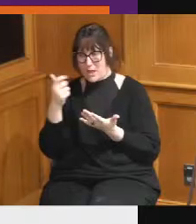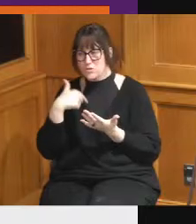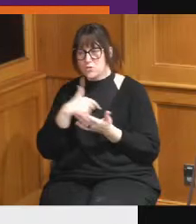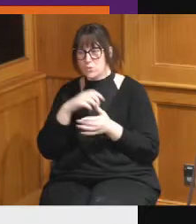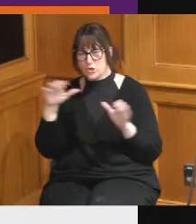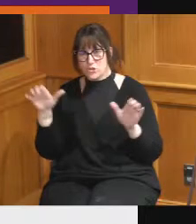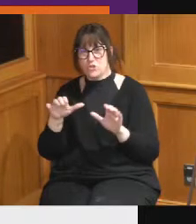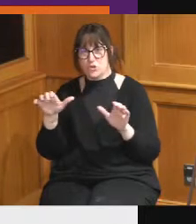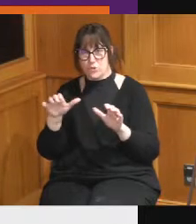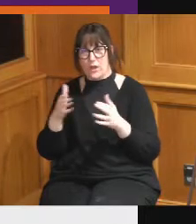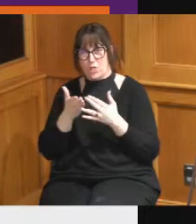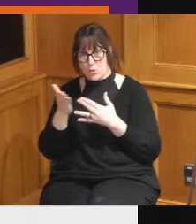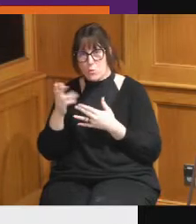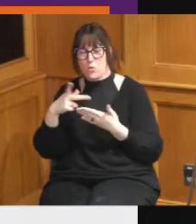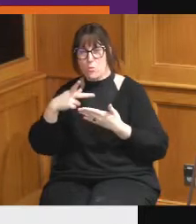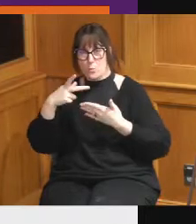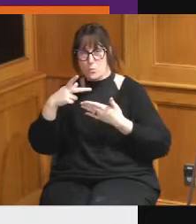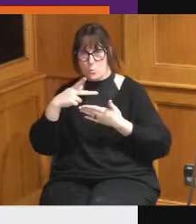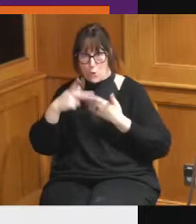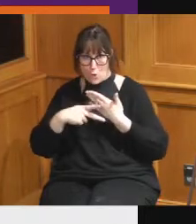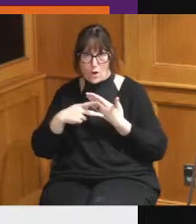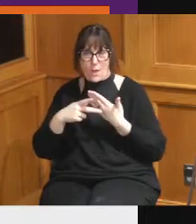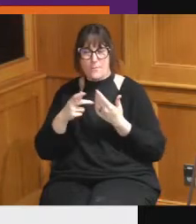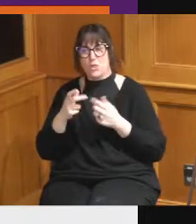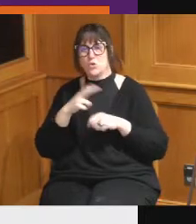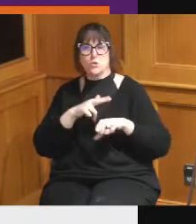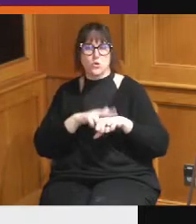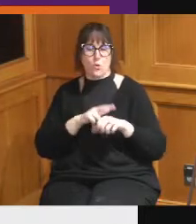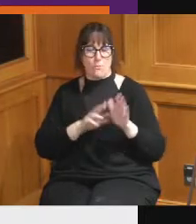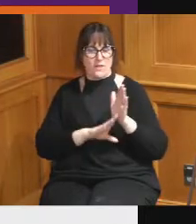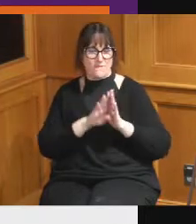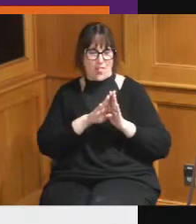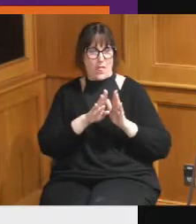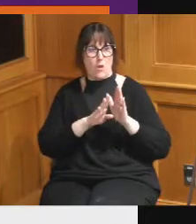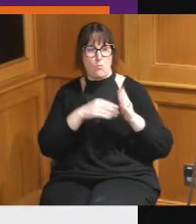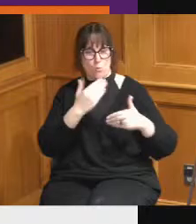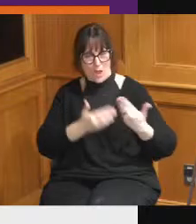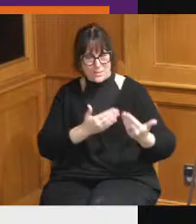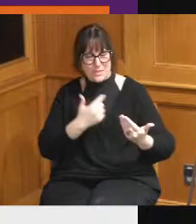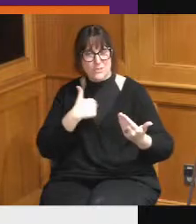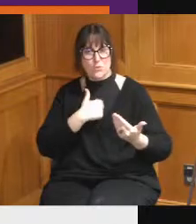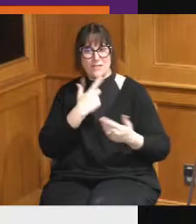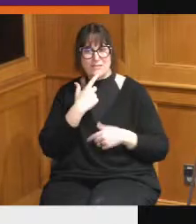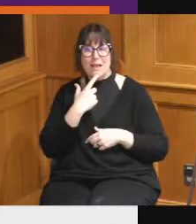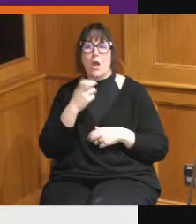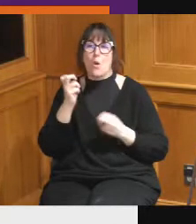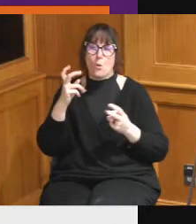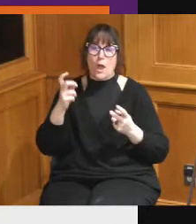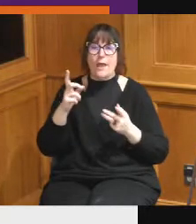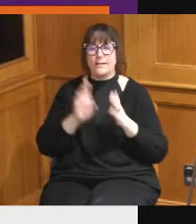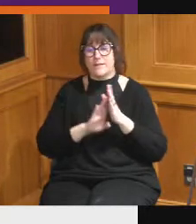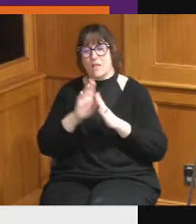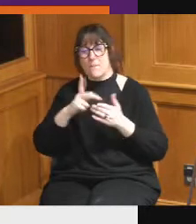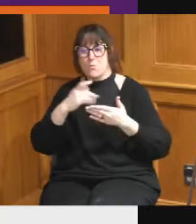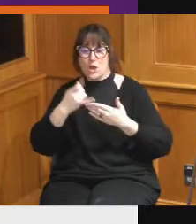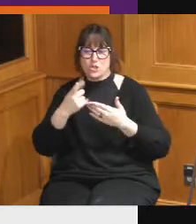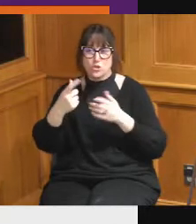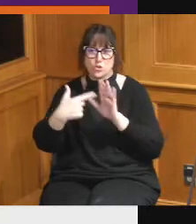funds and also with the other funds there's sort of a normal way of development processes where we can say okay you're going to go develop a project you're going to show us where there's a gap we're